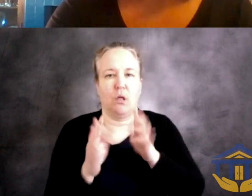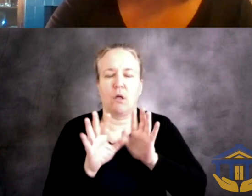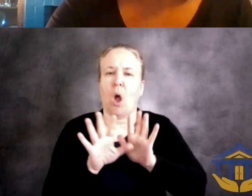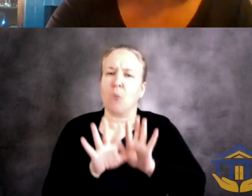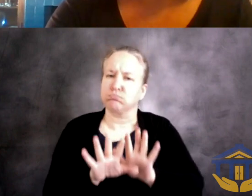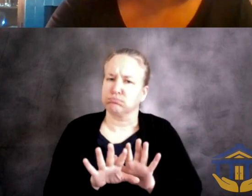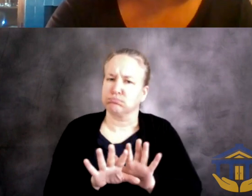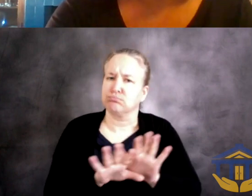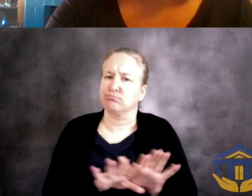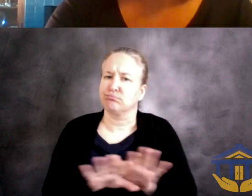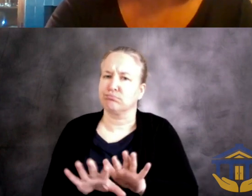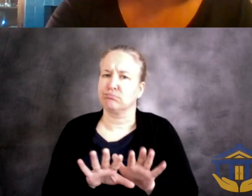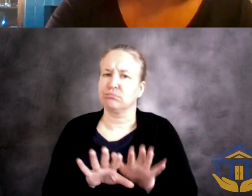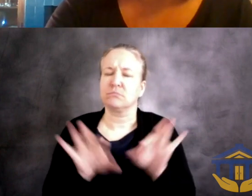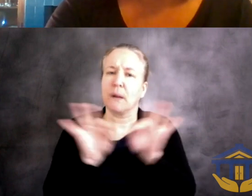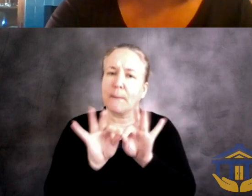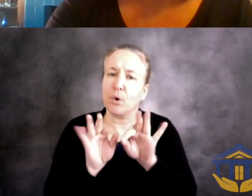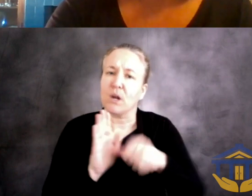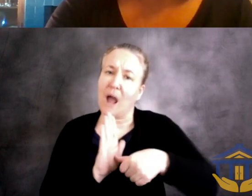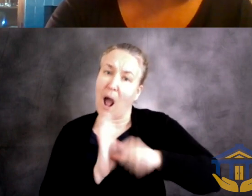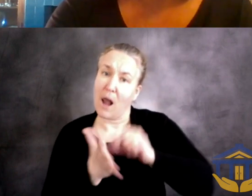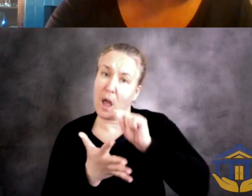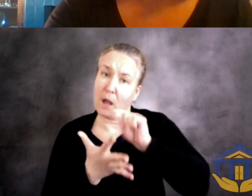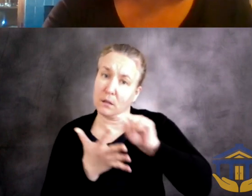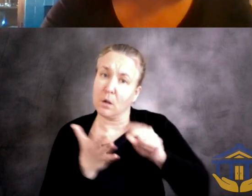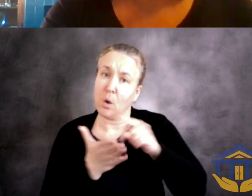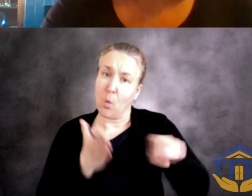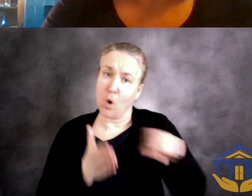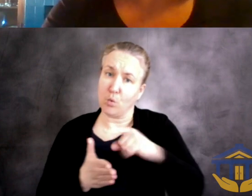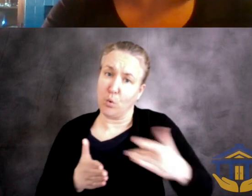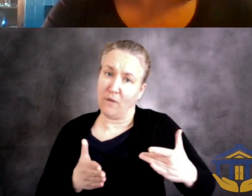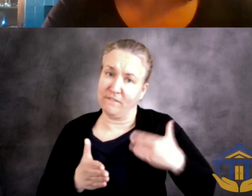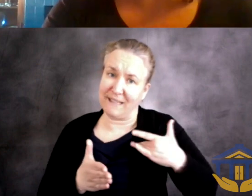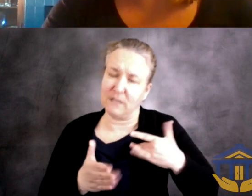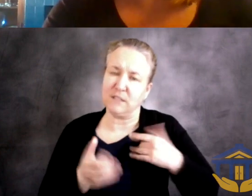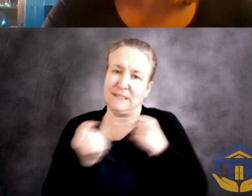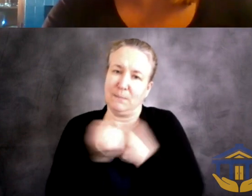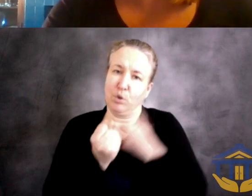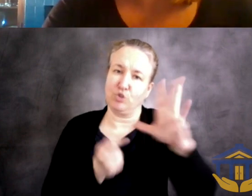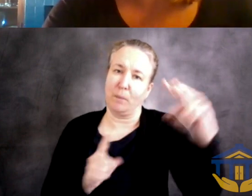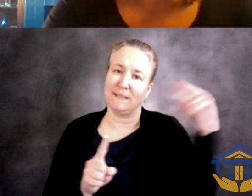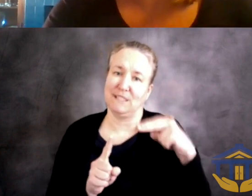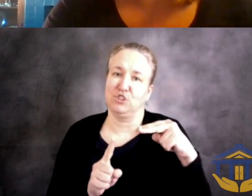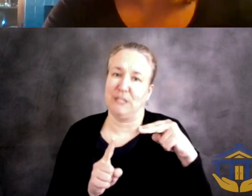highlighting what you feel is, is supporting your position or what the district might be